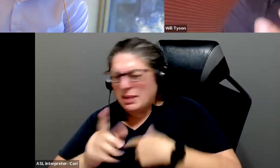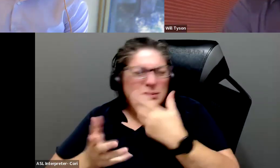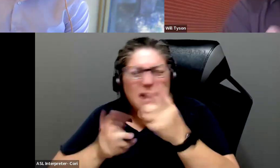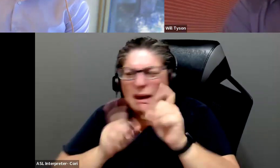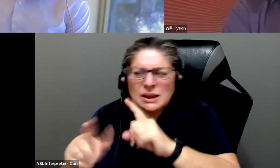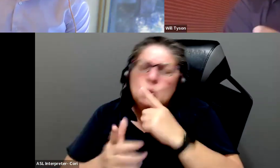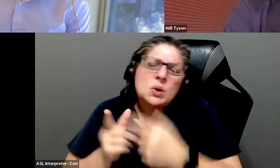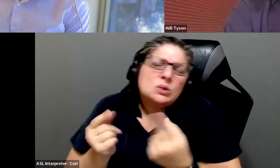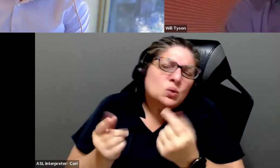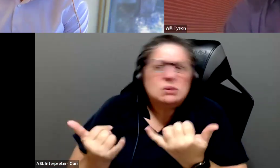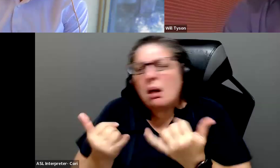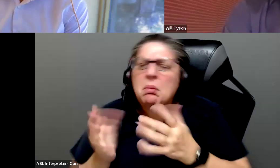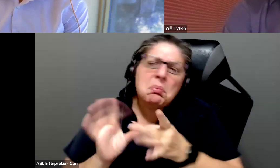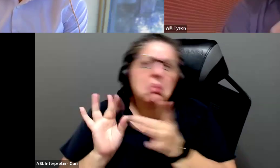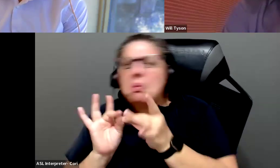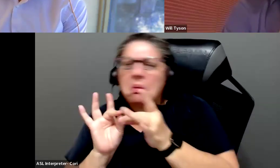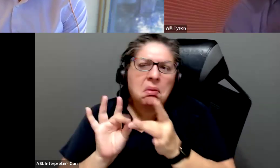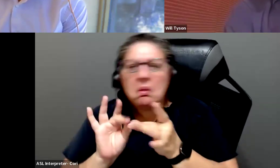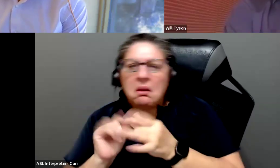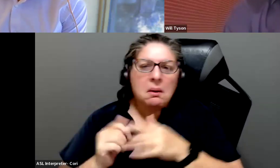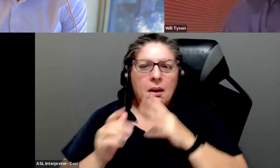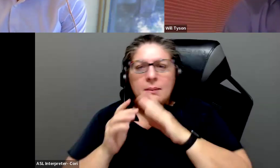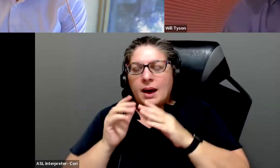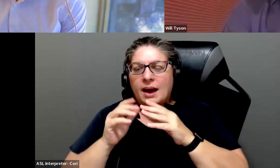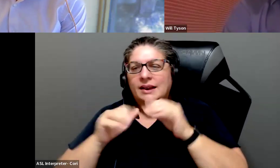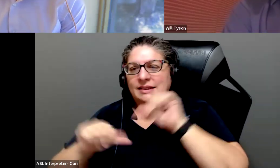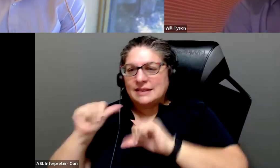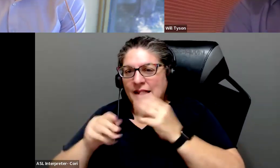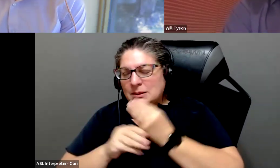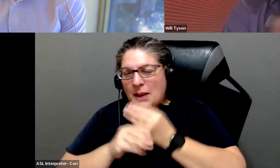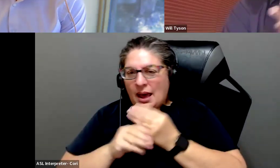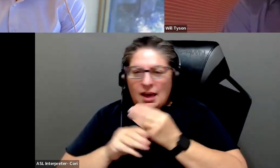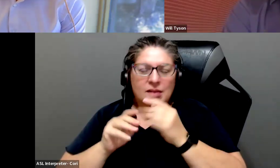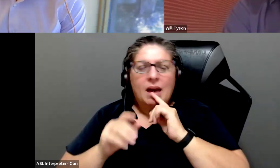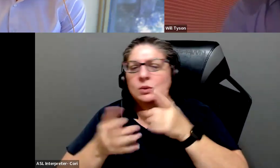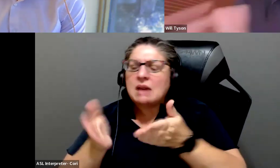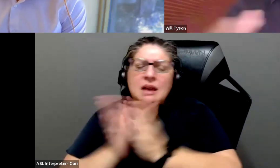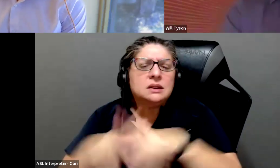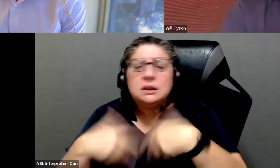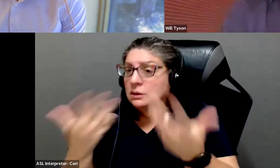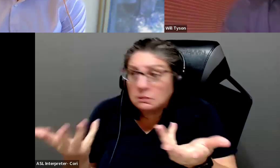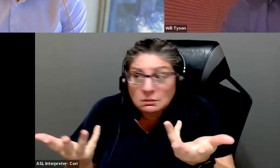you doing now did it at the in my science and math reunion I was asking people as asking everybody this.